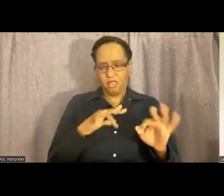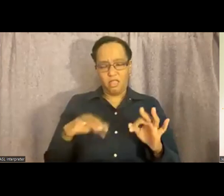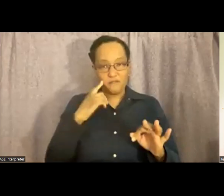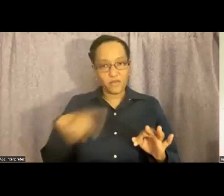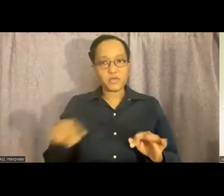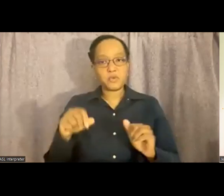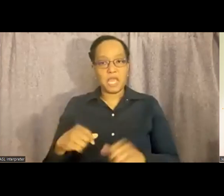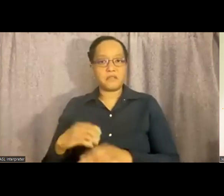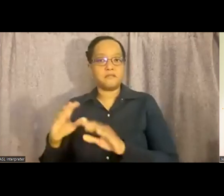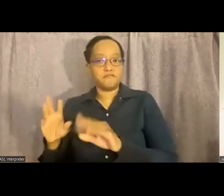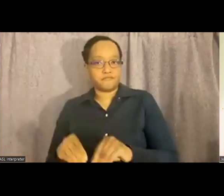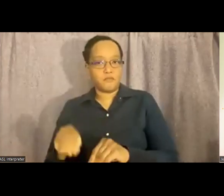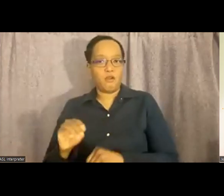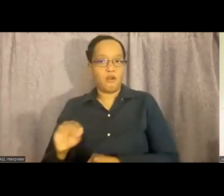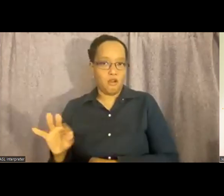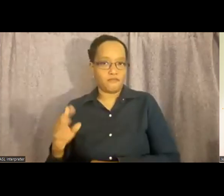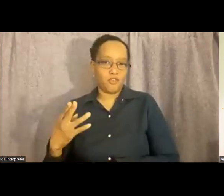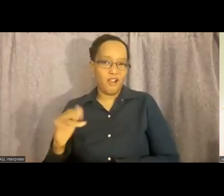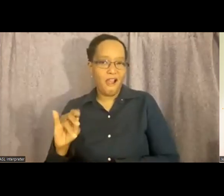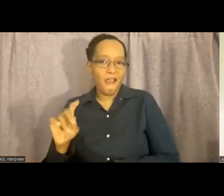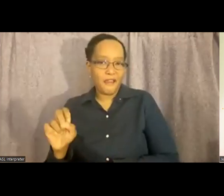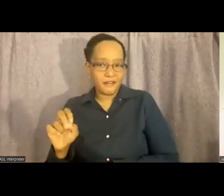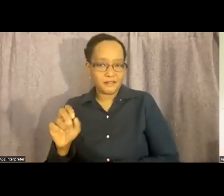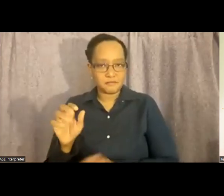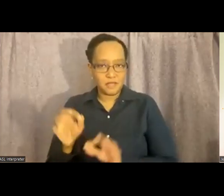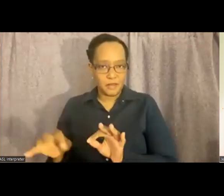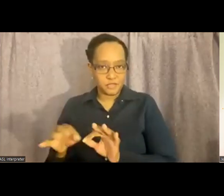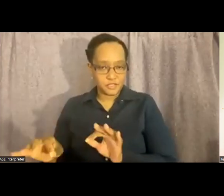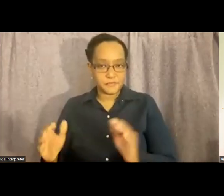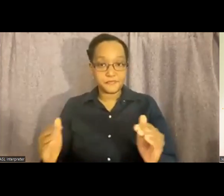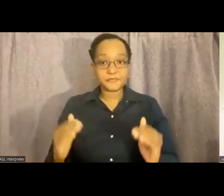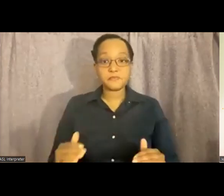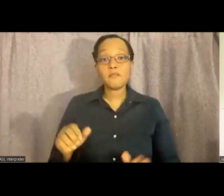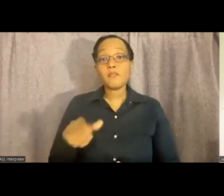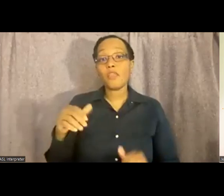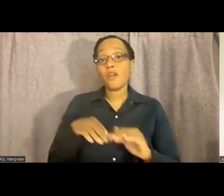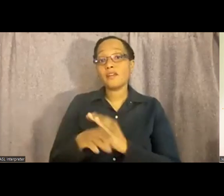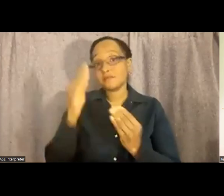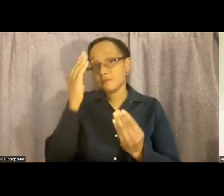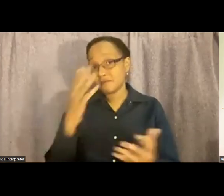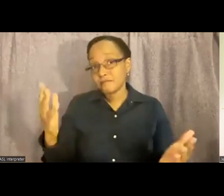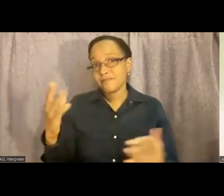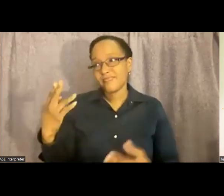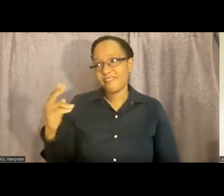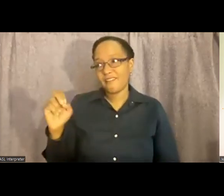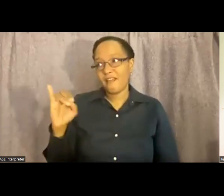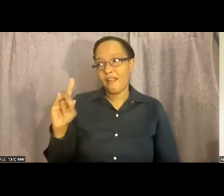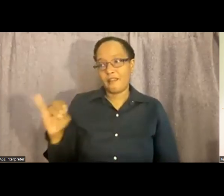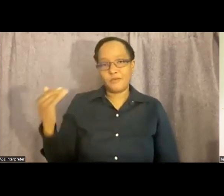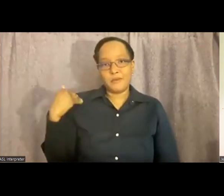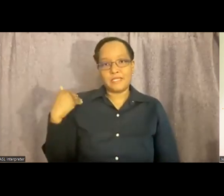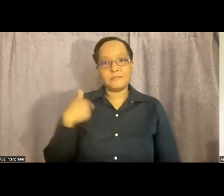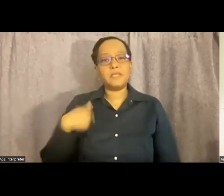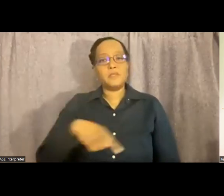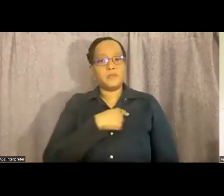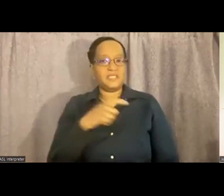The other access note is as Heidi reminded me, we only speak slowly and clearly.